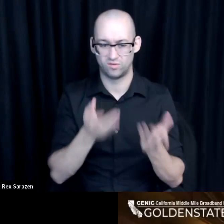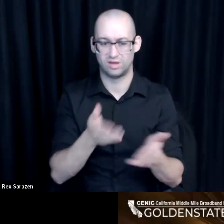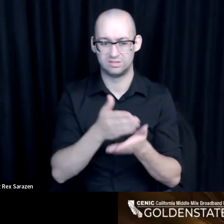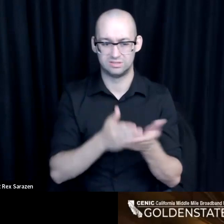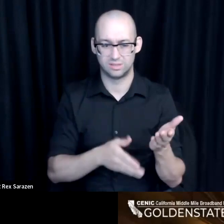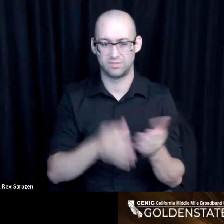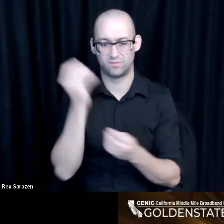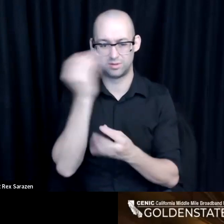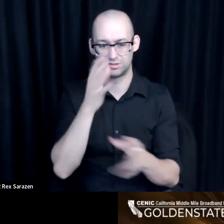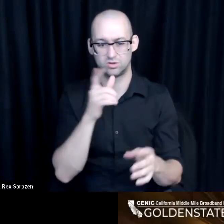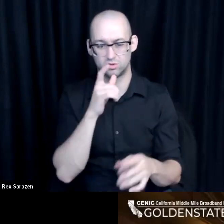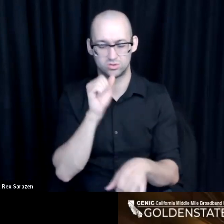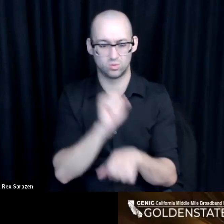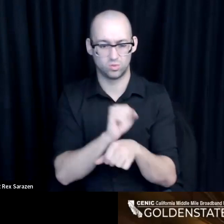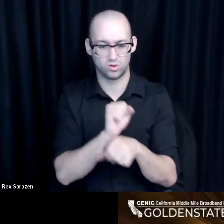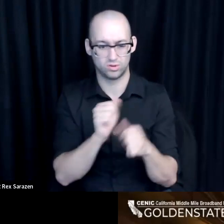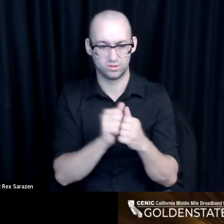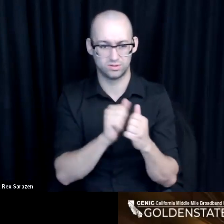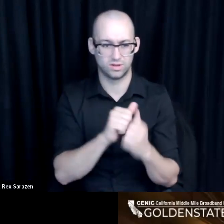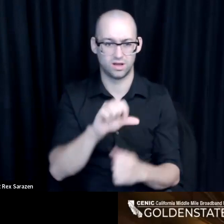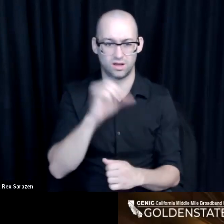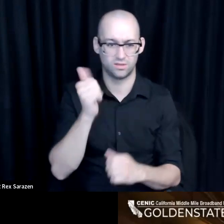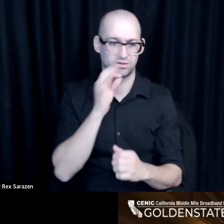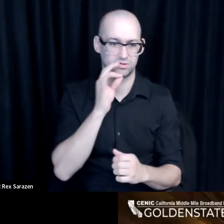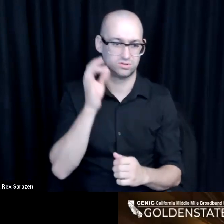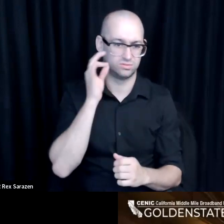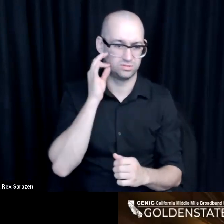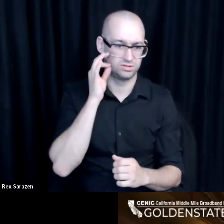with other Tribes that you could do outreach to those Tribes and find out how that experience is,